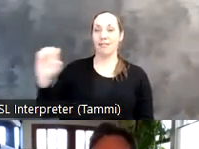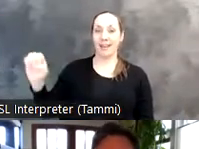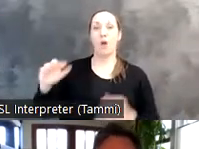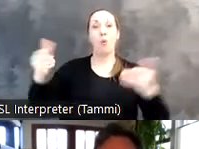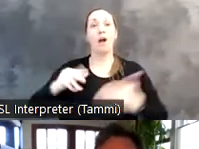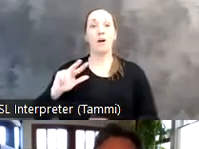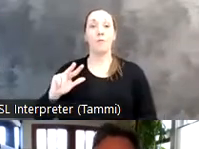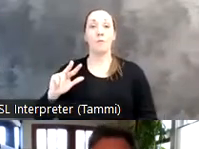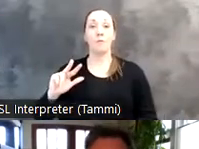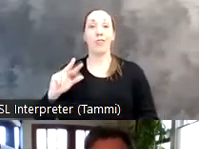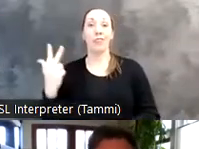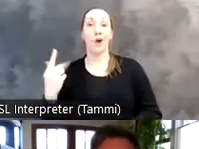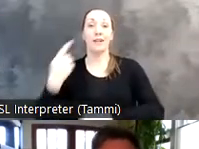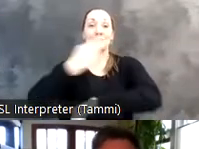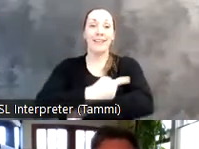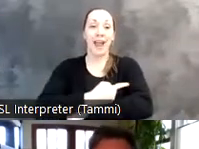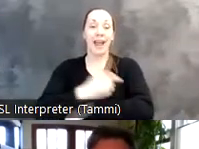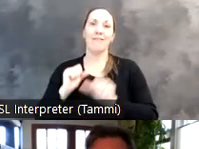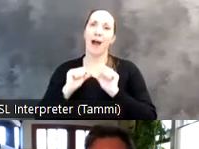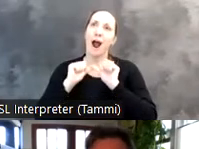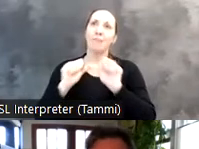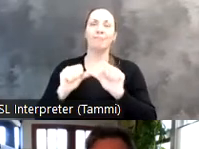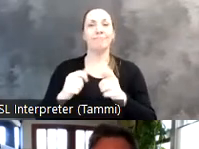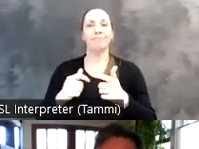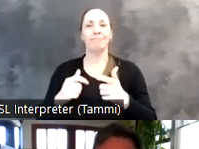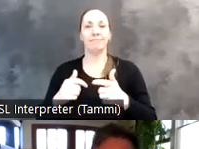. >> CHRISTOPHER LEE: Welcome,